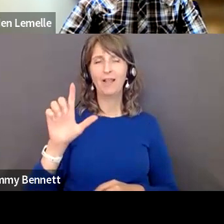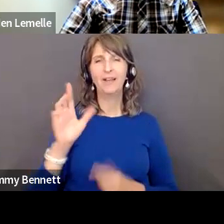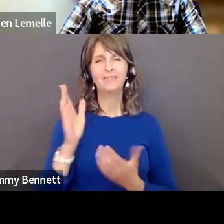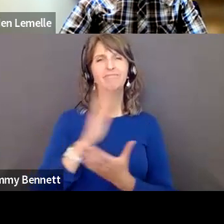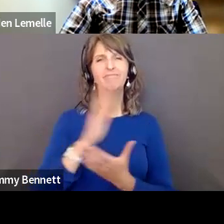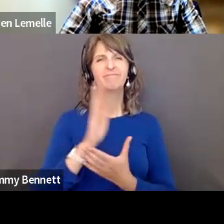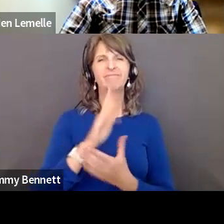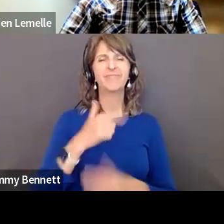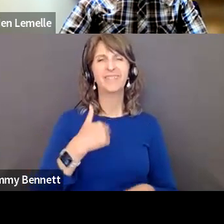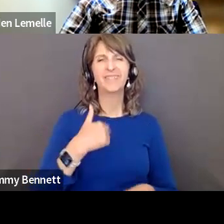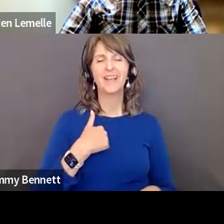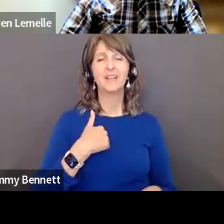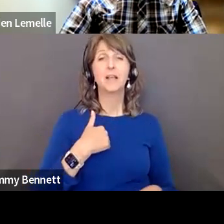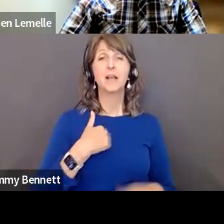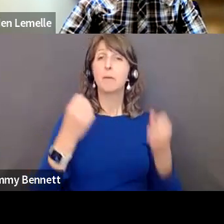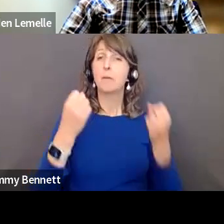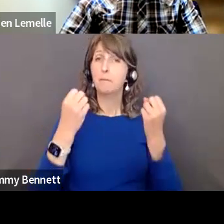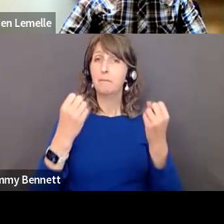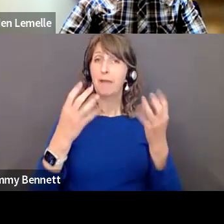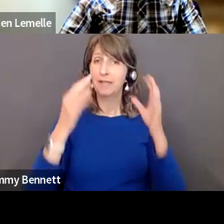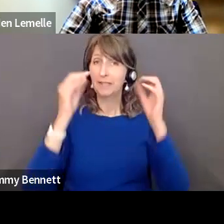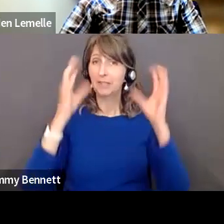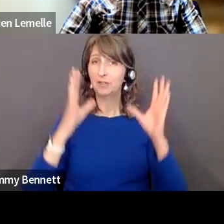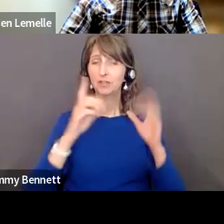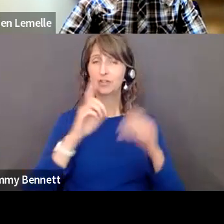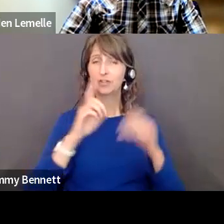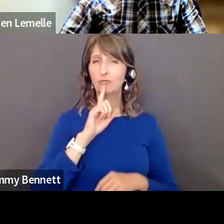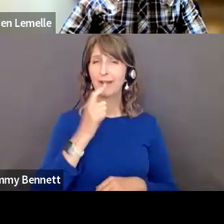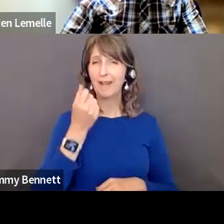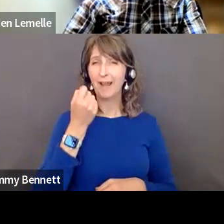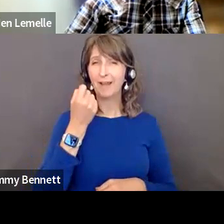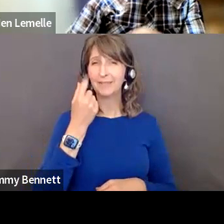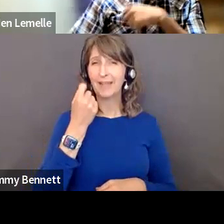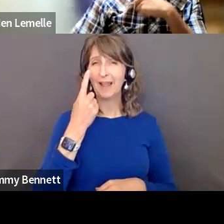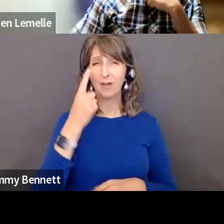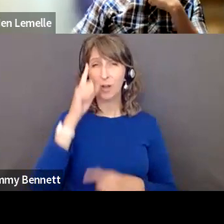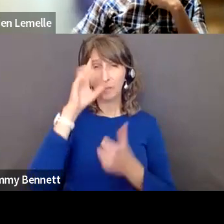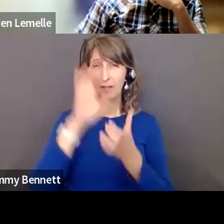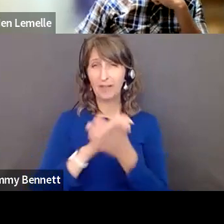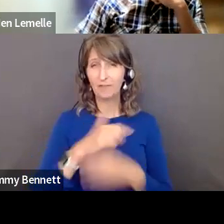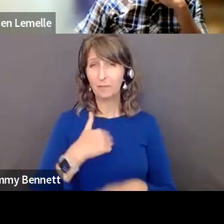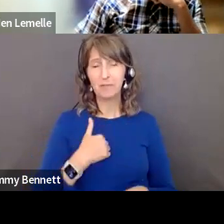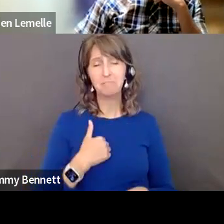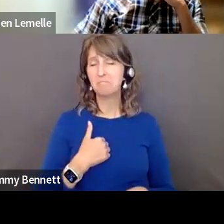Okay, they didn't believe me. They didn't really listen to me whenever I tried to advocate for my needs.